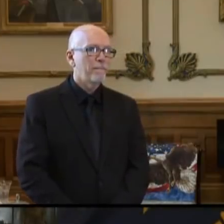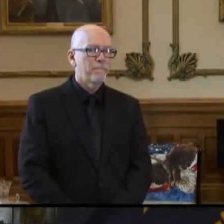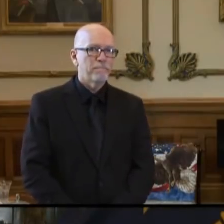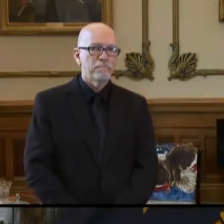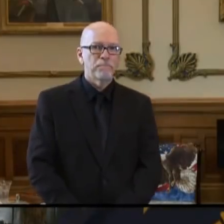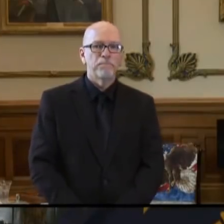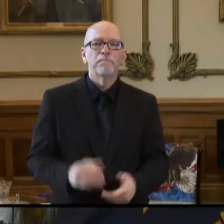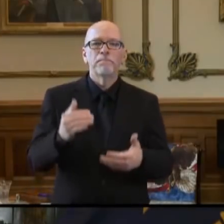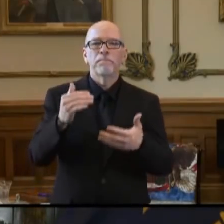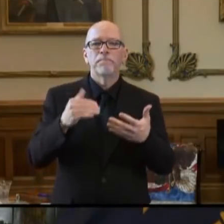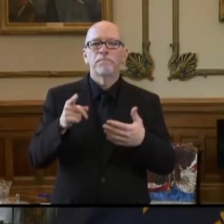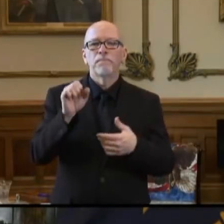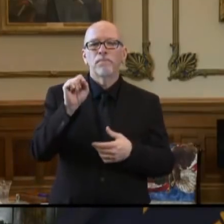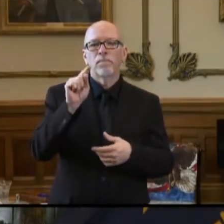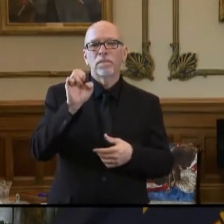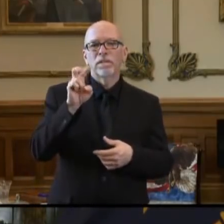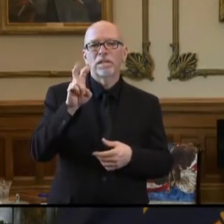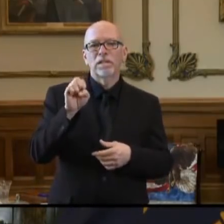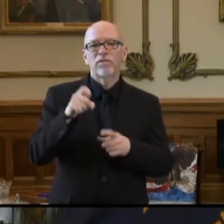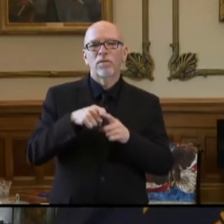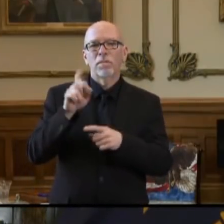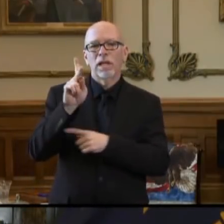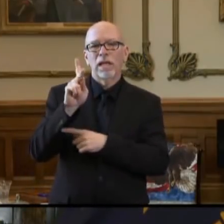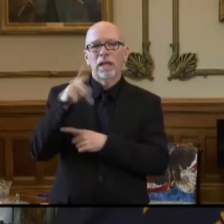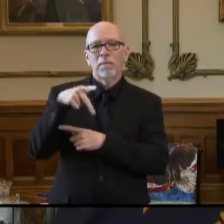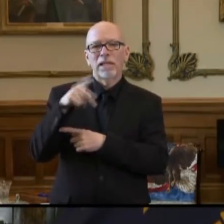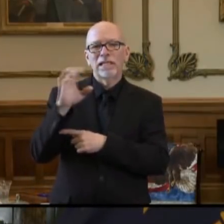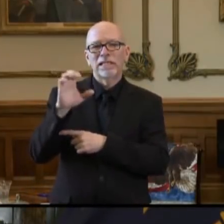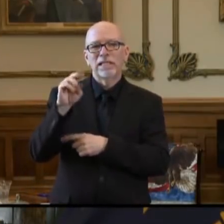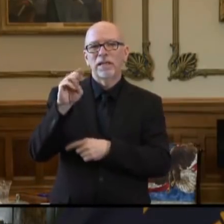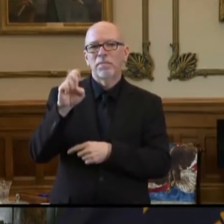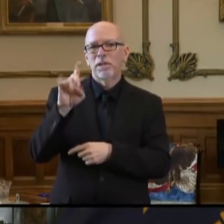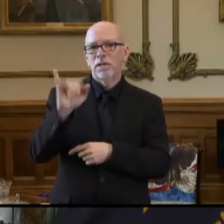THE 36 COUNTIES WHERE THE HOSPITAL FACILITY RESOURCES MIGHT BE LACKING. UP NEXT WE